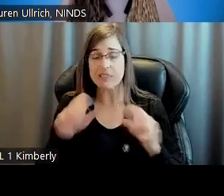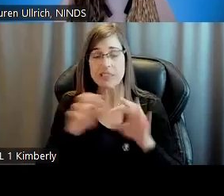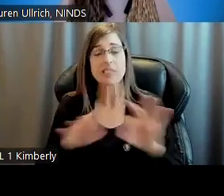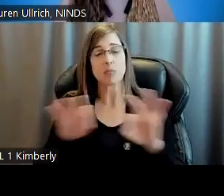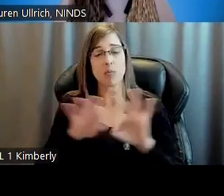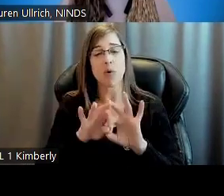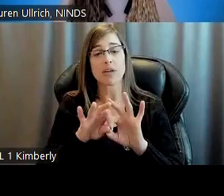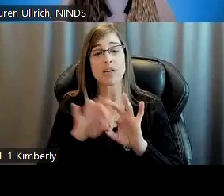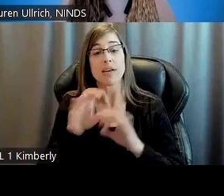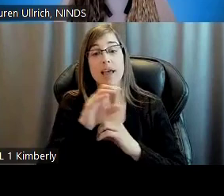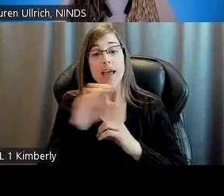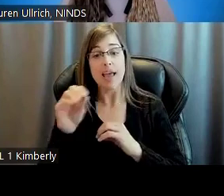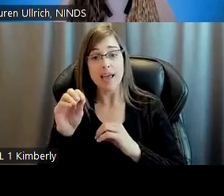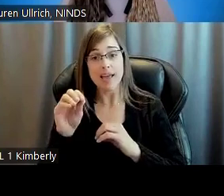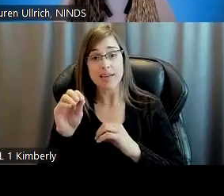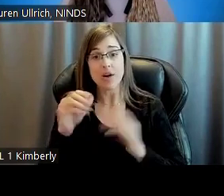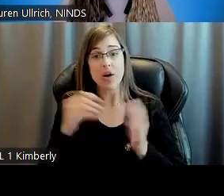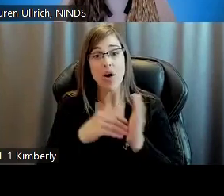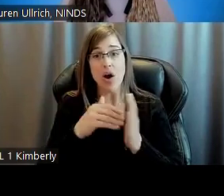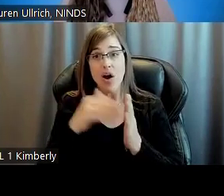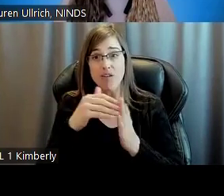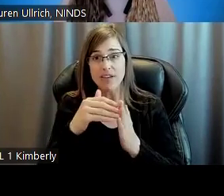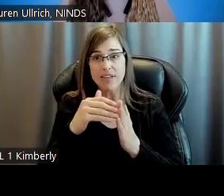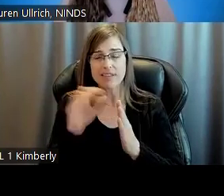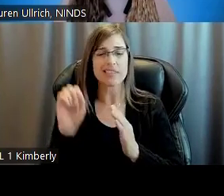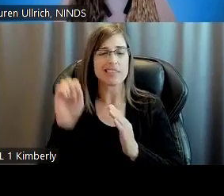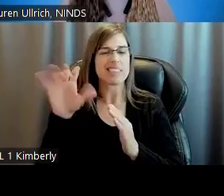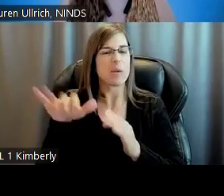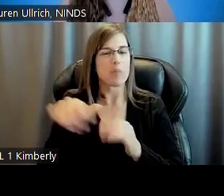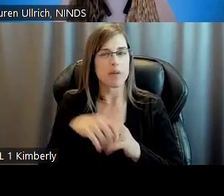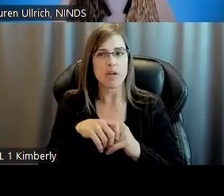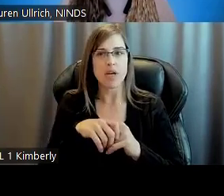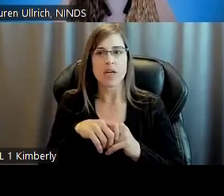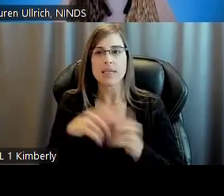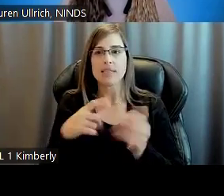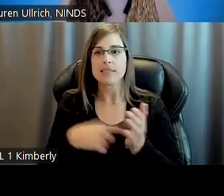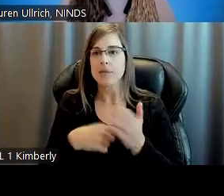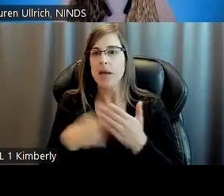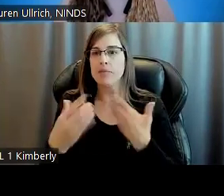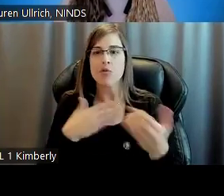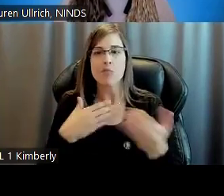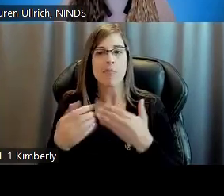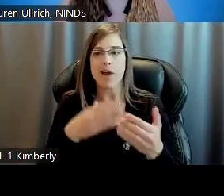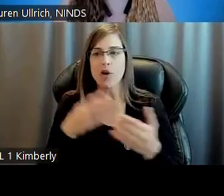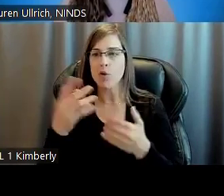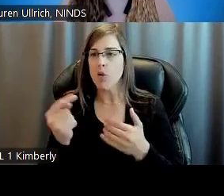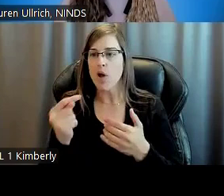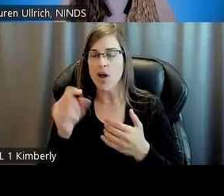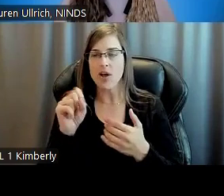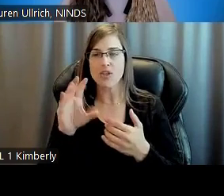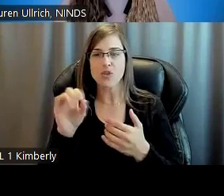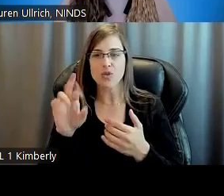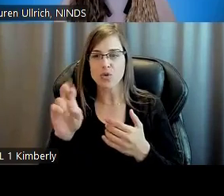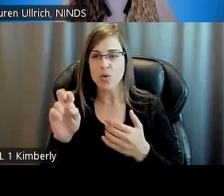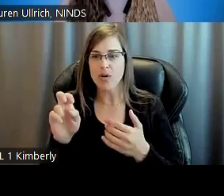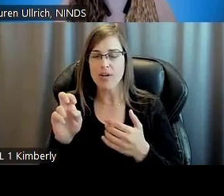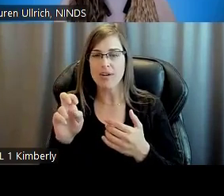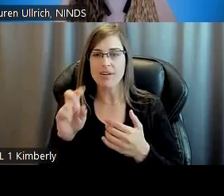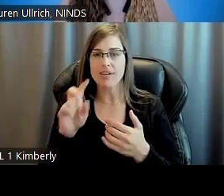And oftentimes, here's a little tip, sometimes, no matter what the score is, particularly for not-payline-driven institute,